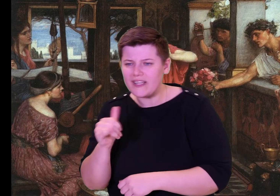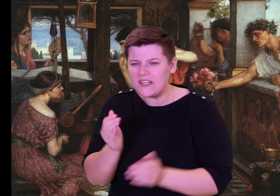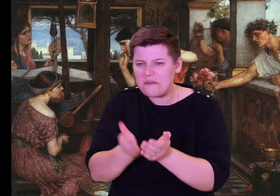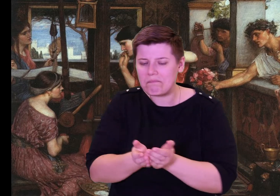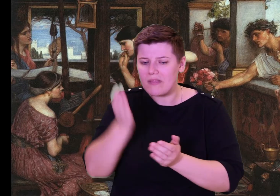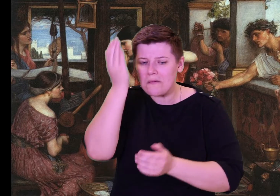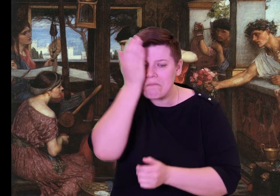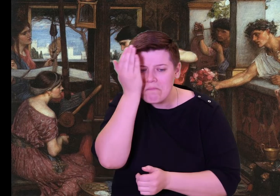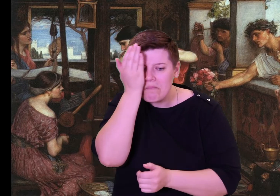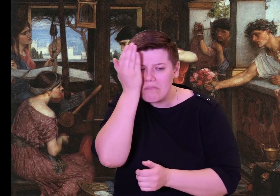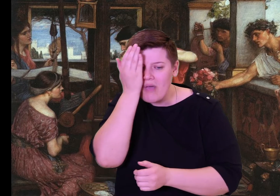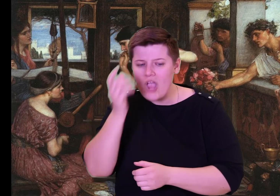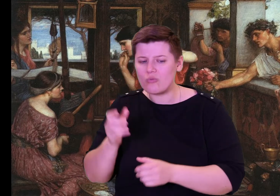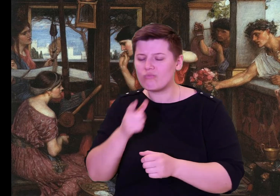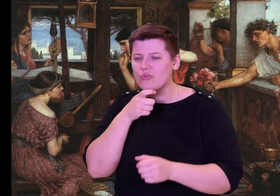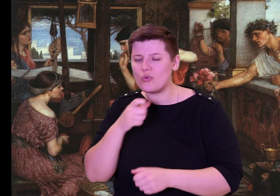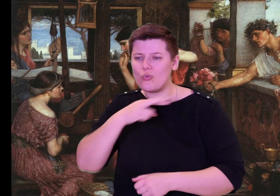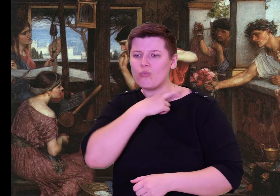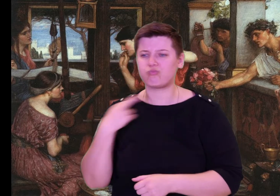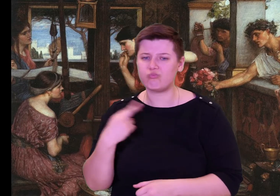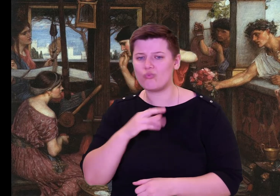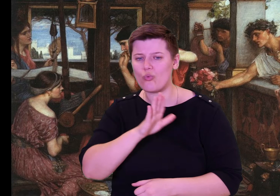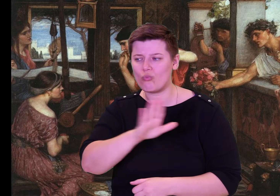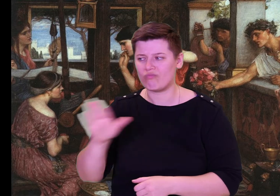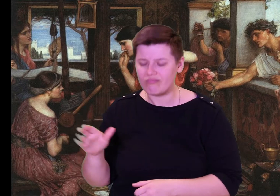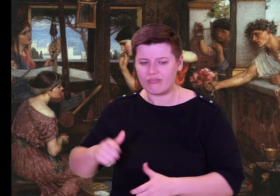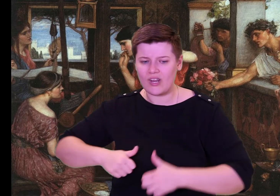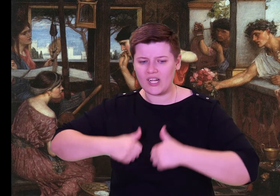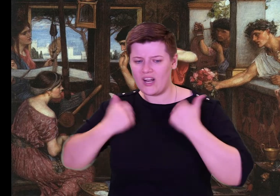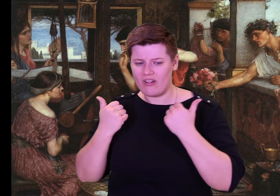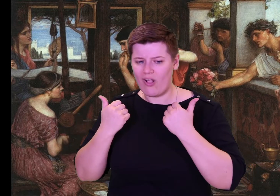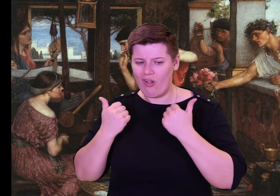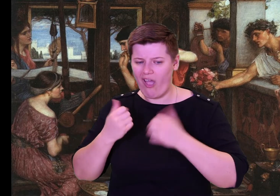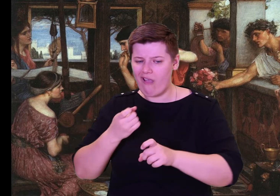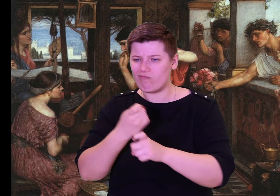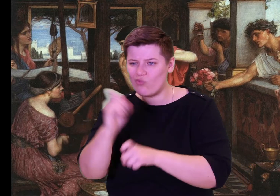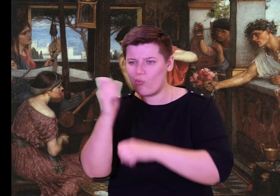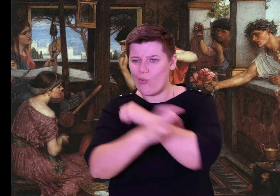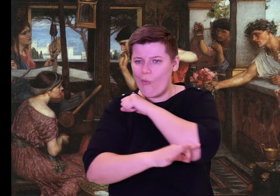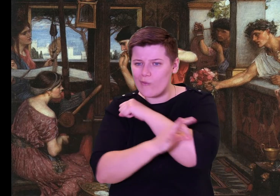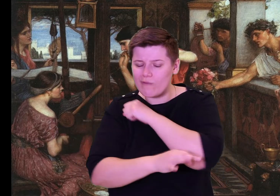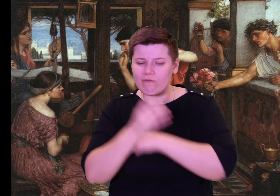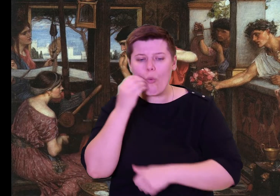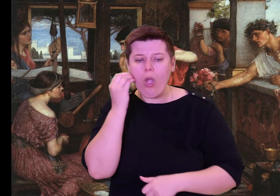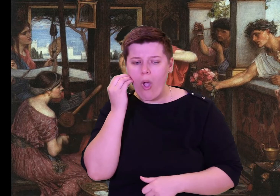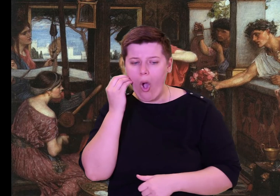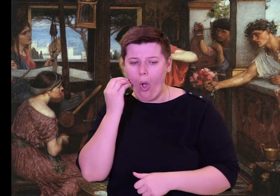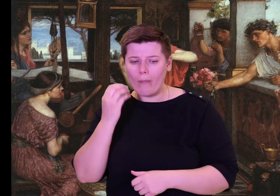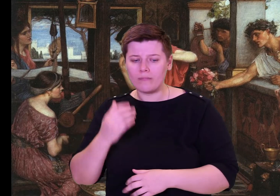pirates on the sea, who risk their lives to ravage foreign homes?"